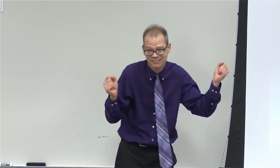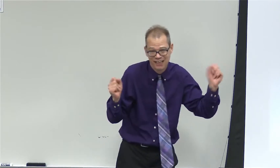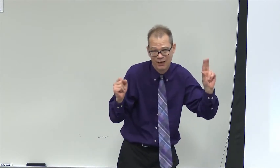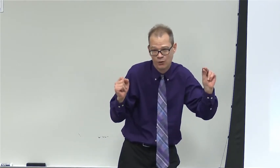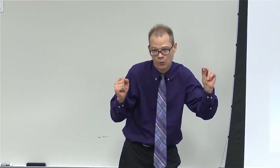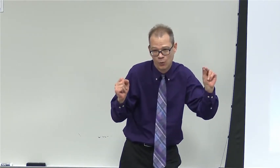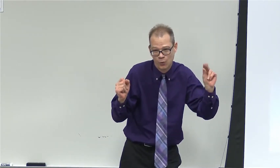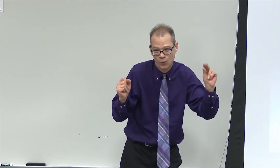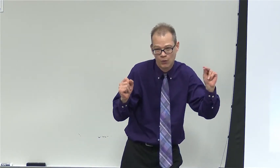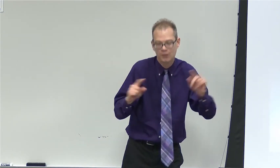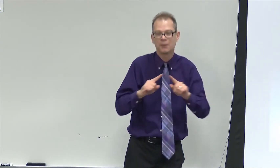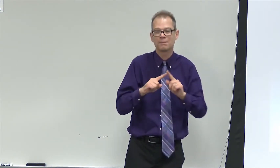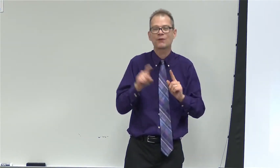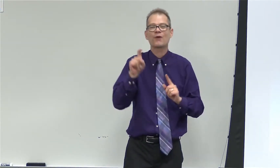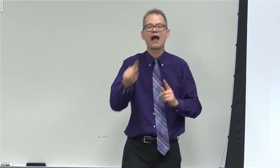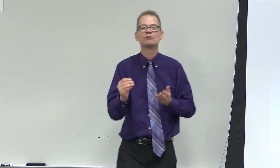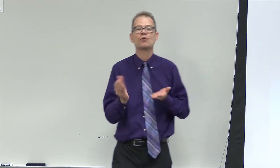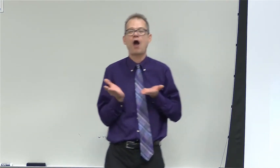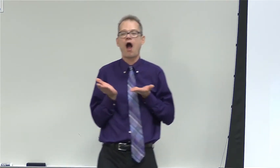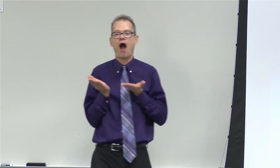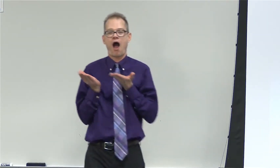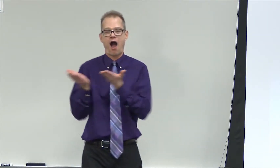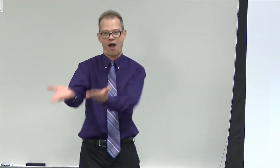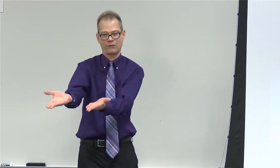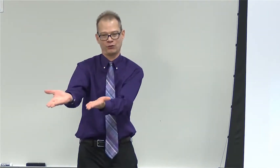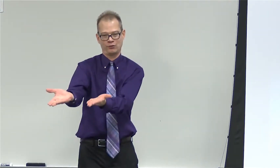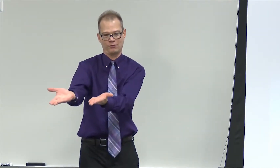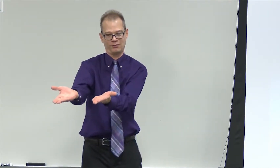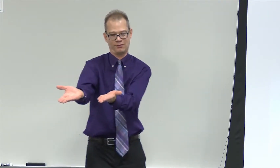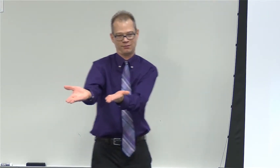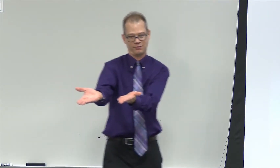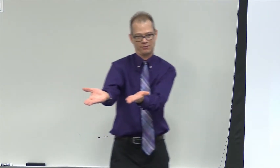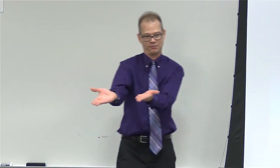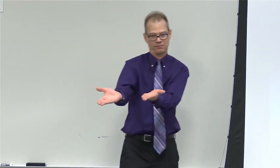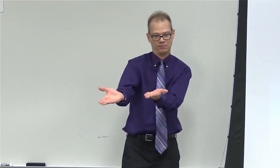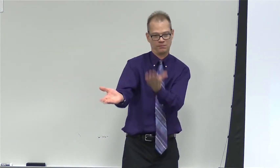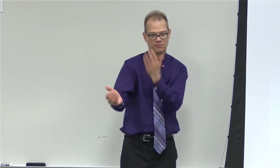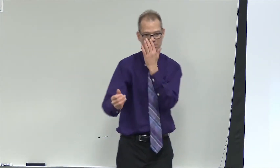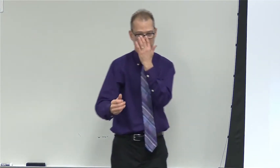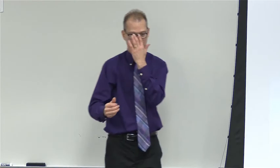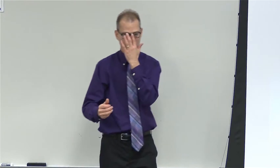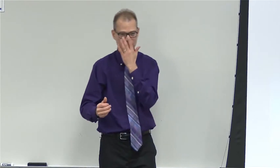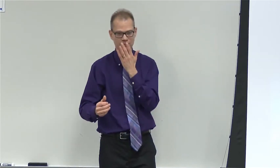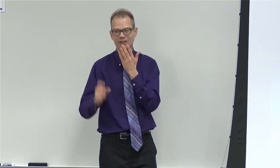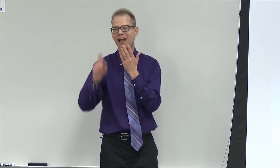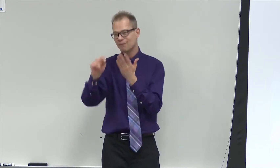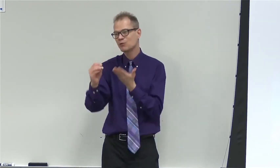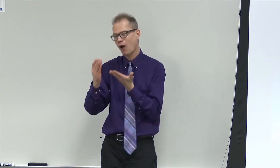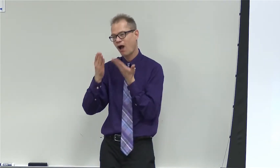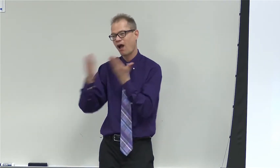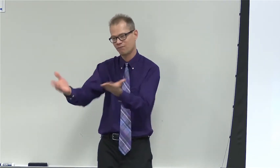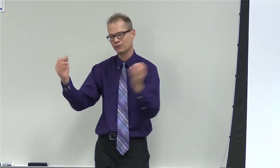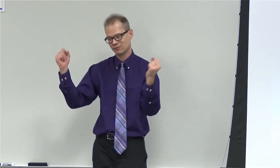Not all deaf people necessarily need the sign language, but you have to offer it that way.